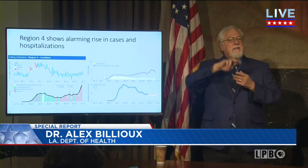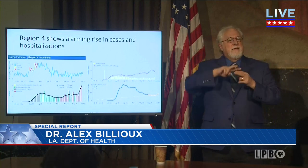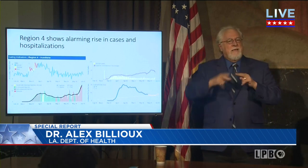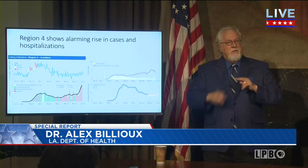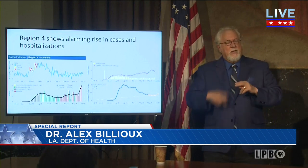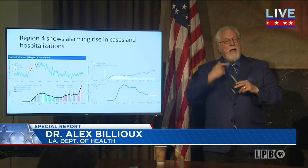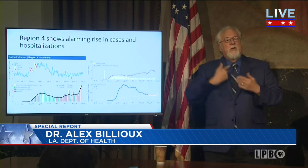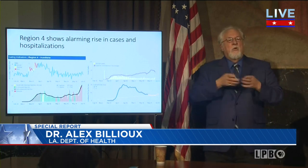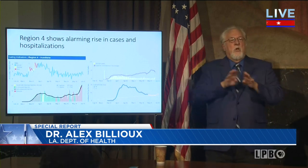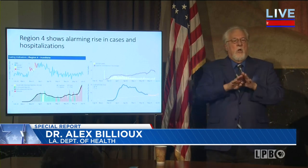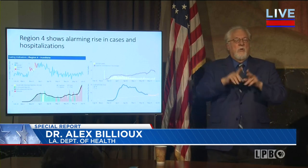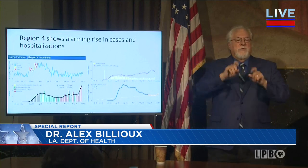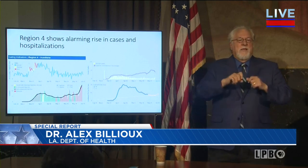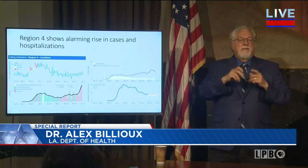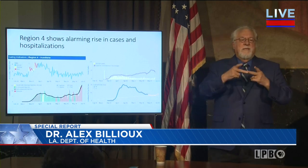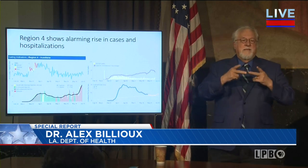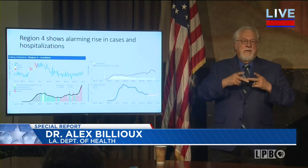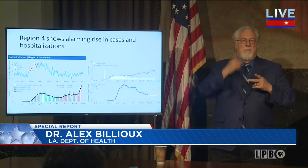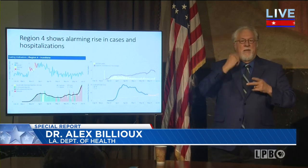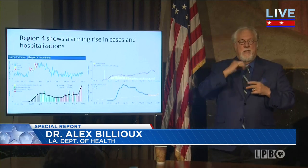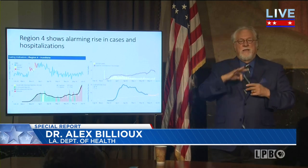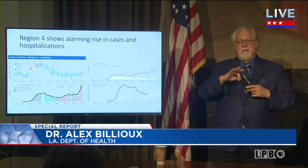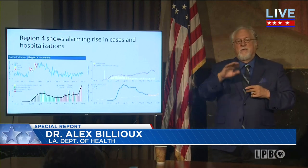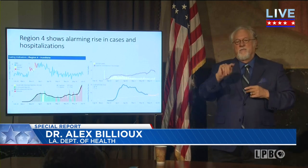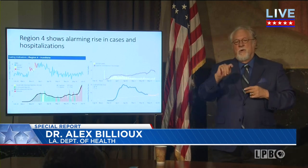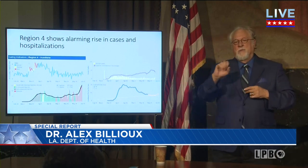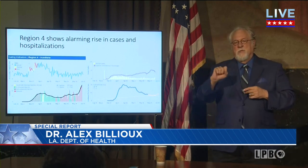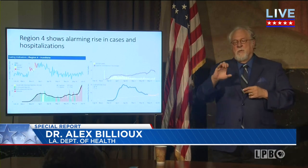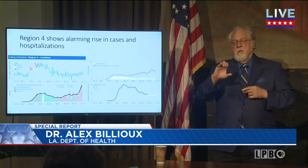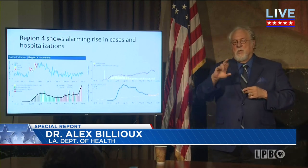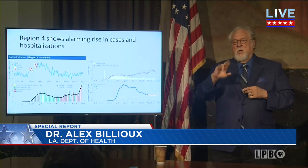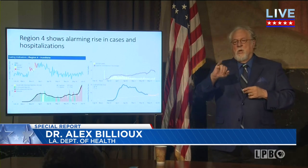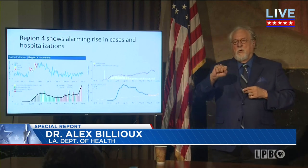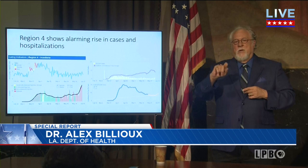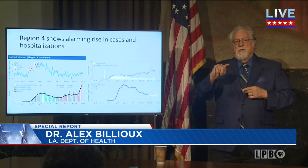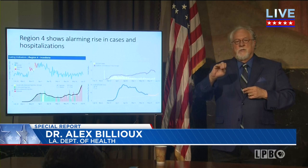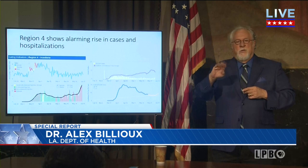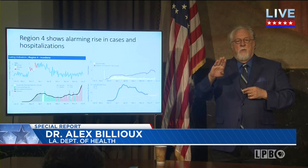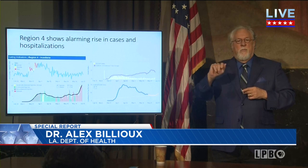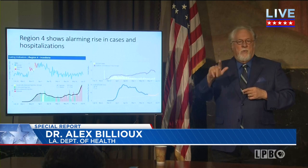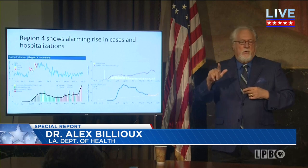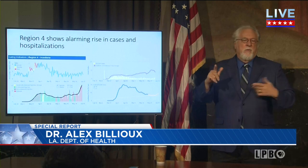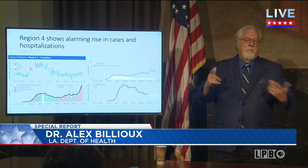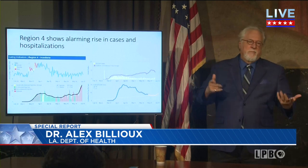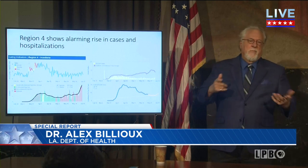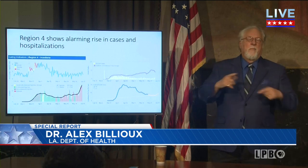DOWN. A LOT OF THAT TESTING DIPPED DOWN WAS REFLECTIVE OF A DECREASE IN TESTING.